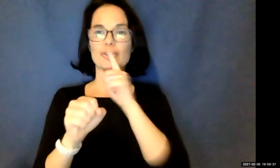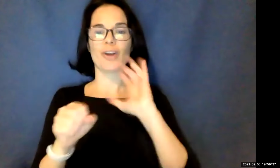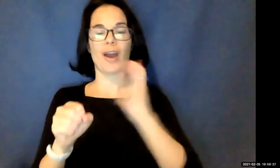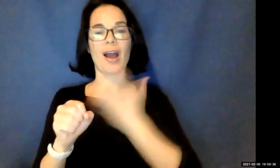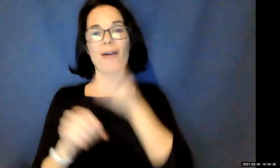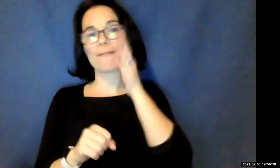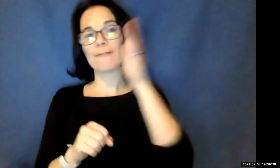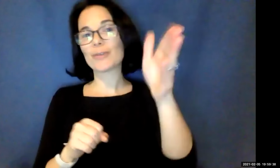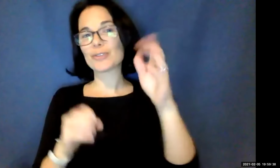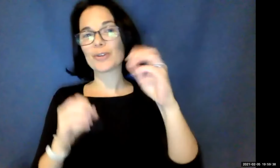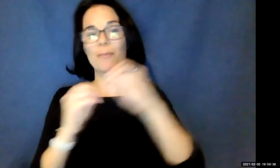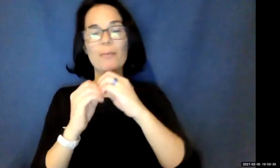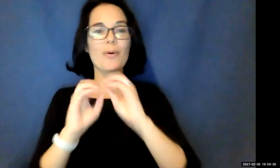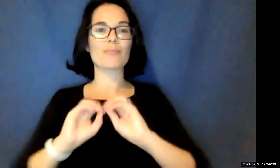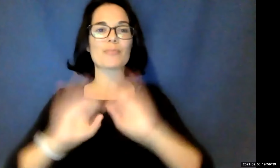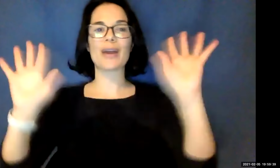So tune in next time.